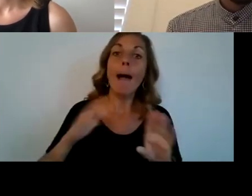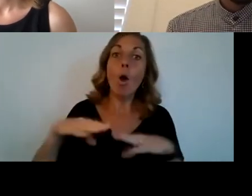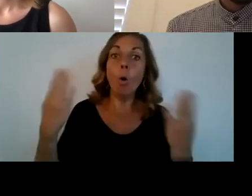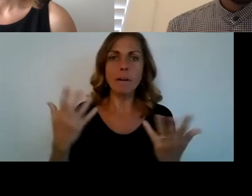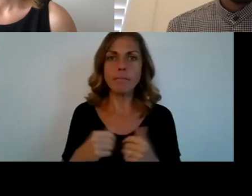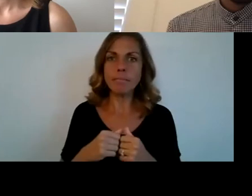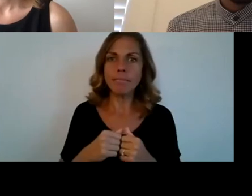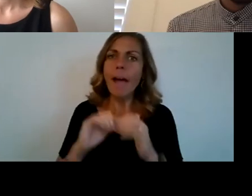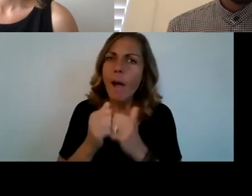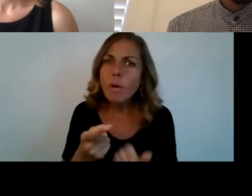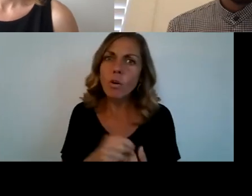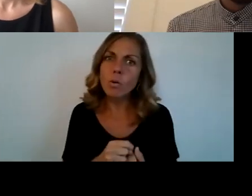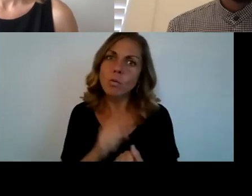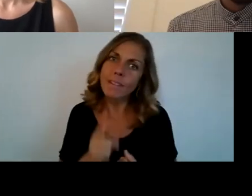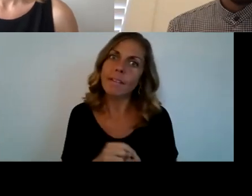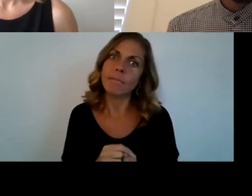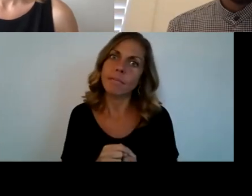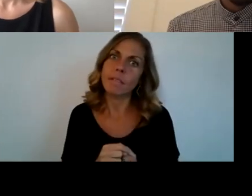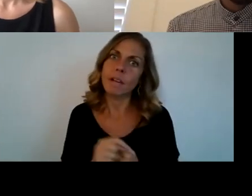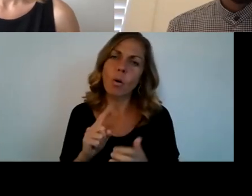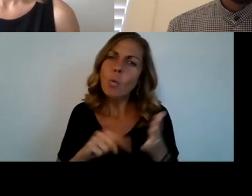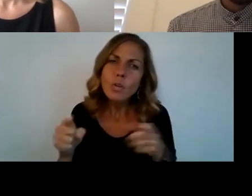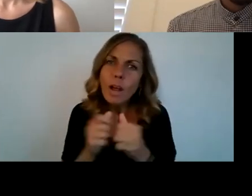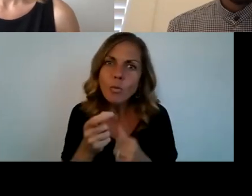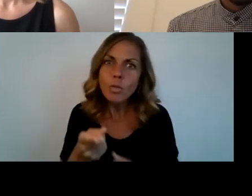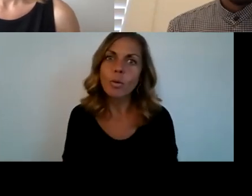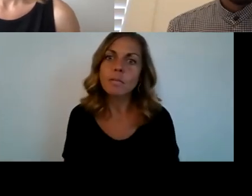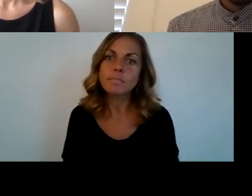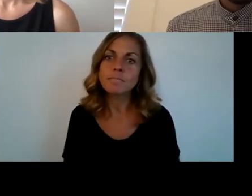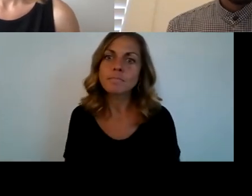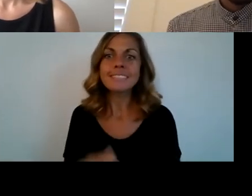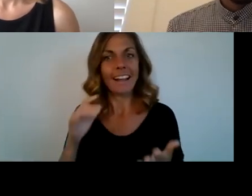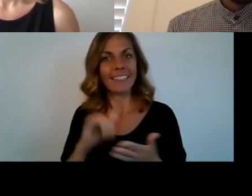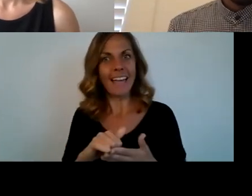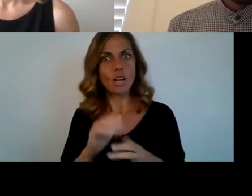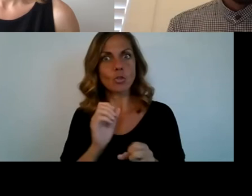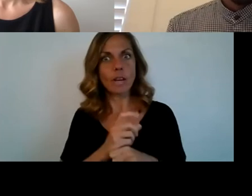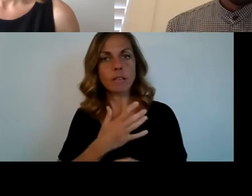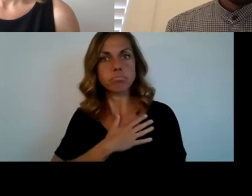are you? What's going on with you? And that creates a deep connection. And right now,